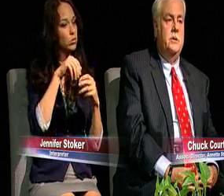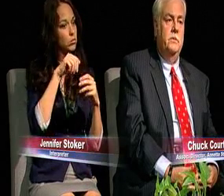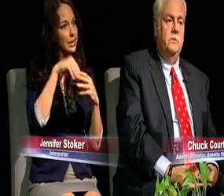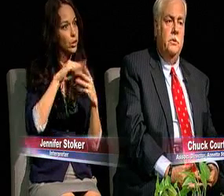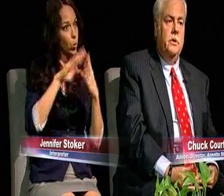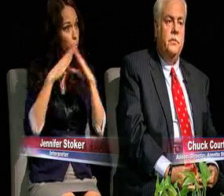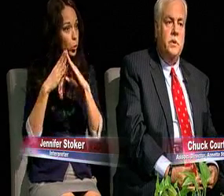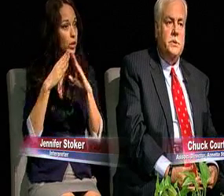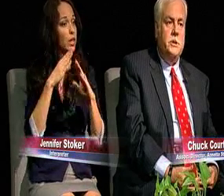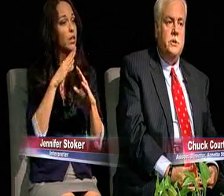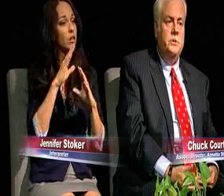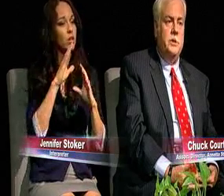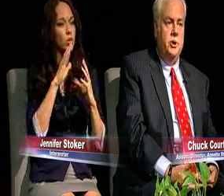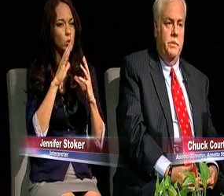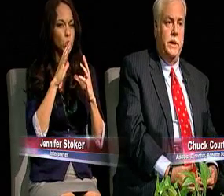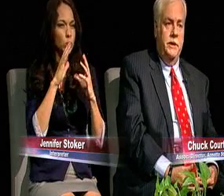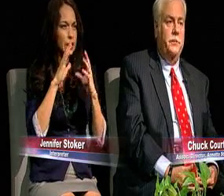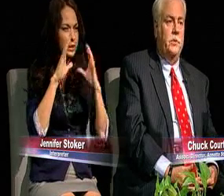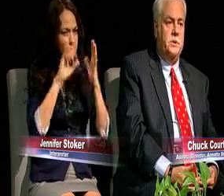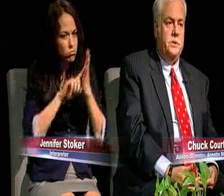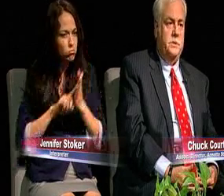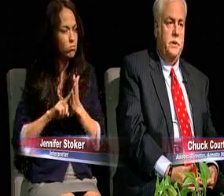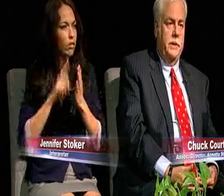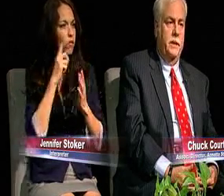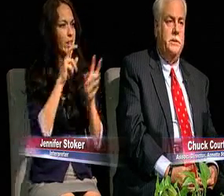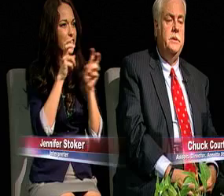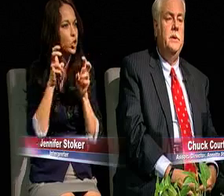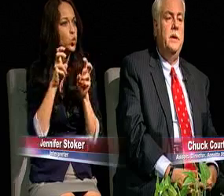to look for those issues that you can make a difference about,